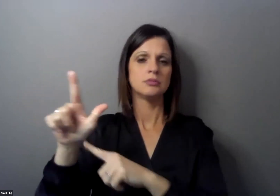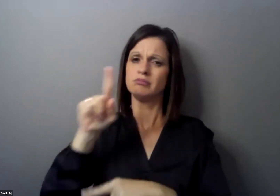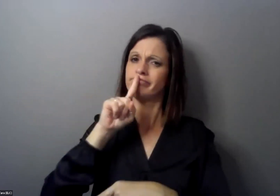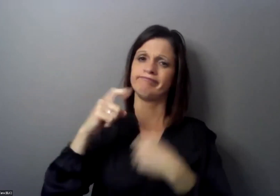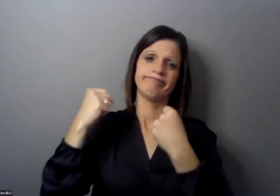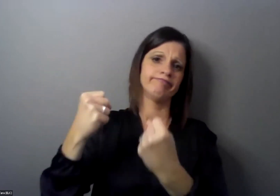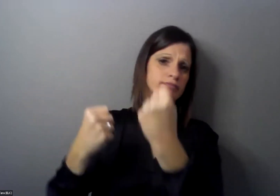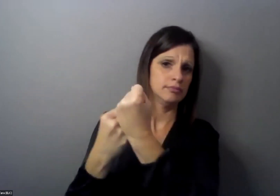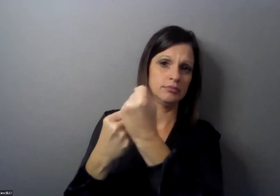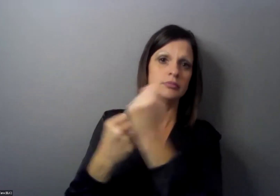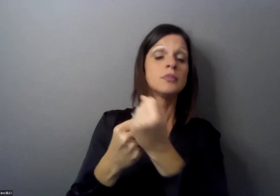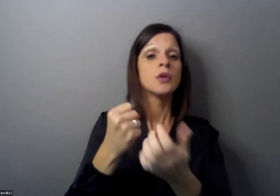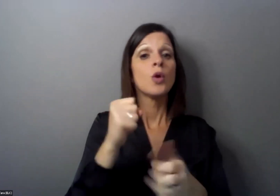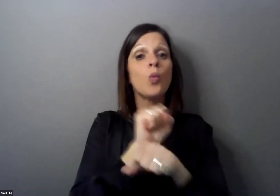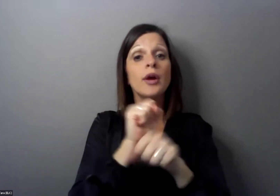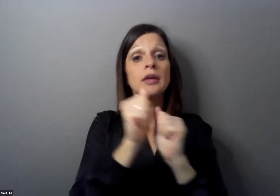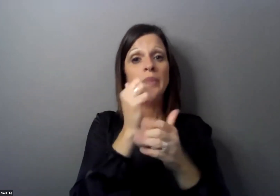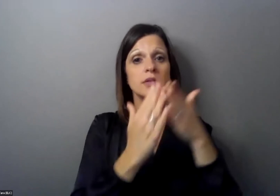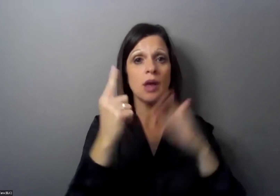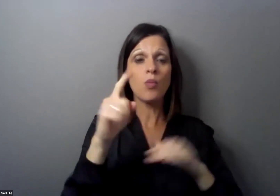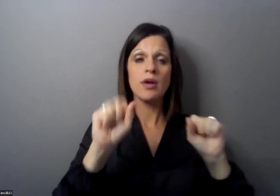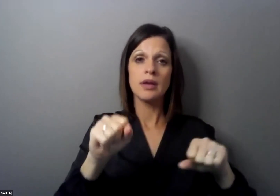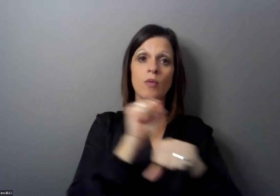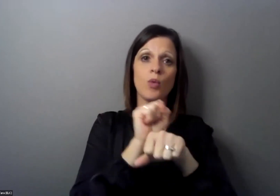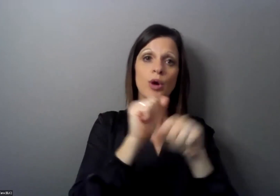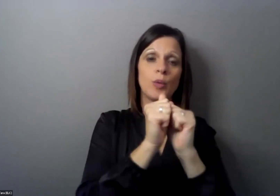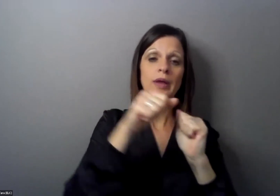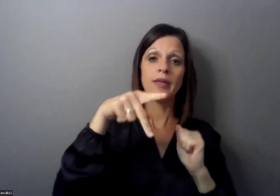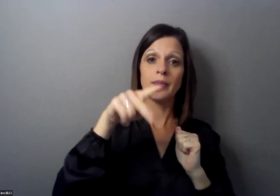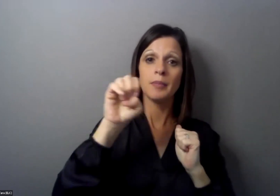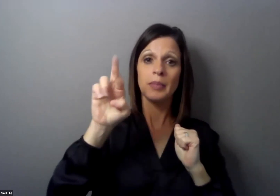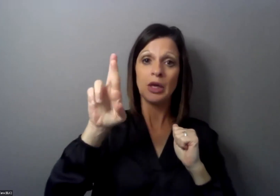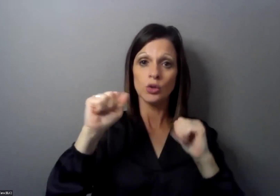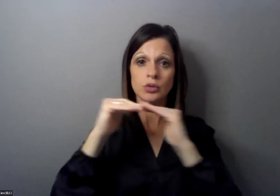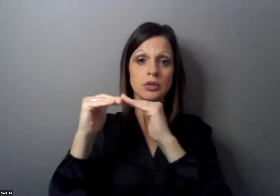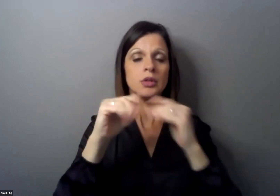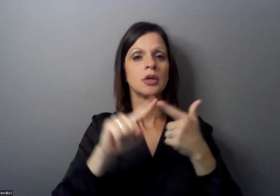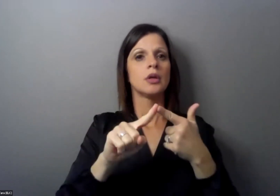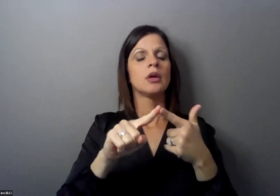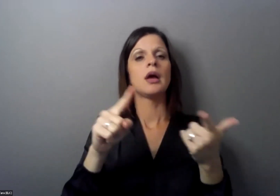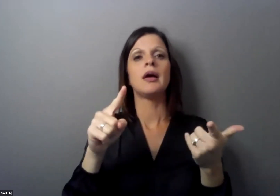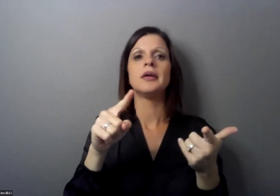working with someone who you can work with peers and practitioners or doctors or nurse practitioners